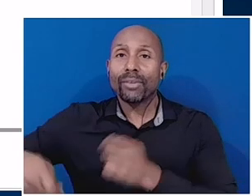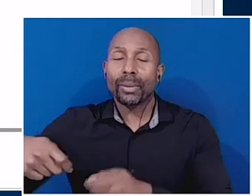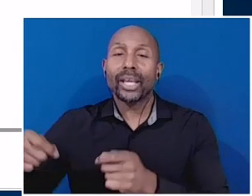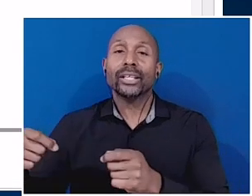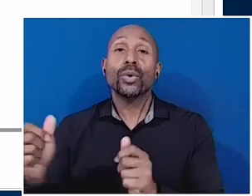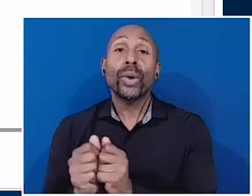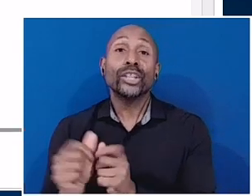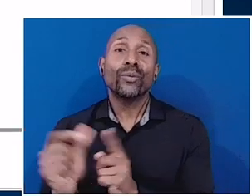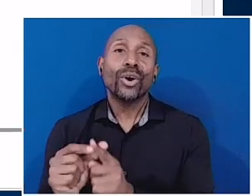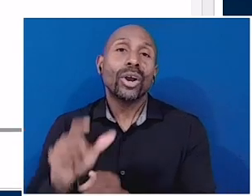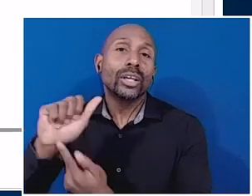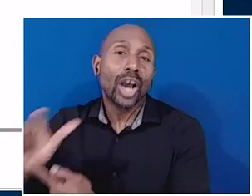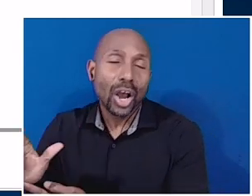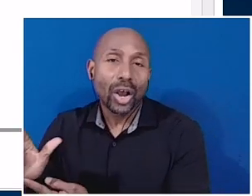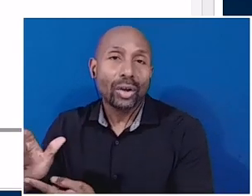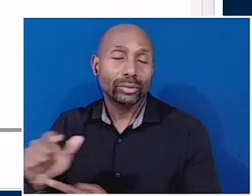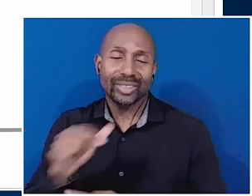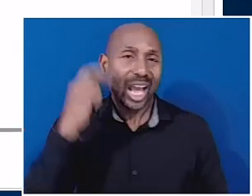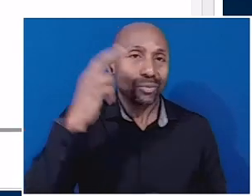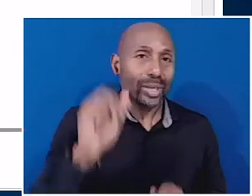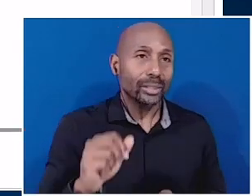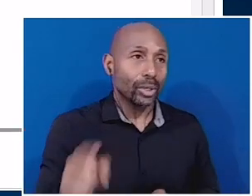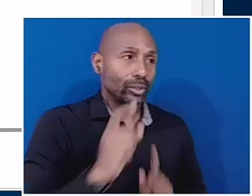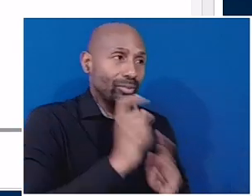ten-year accreditation cycle to ensure that all those